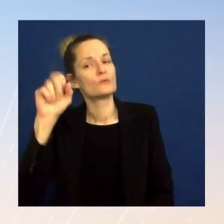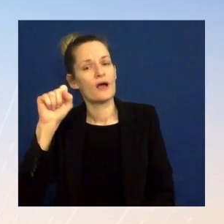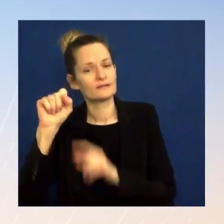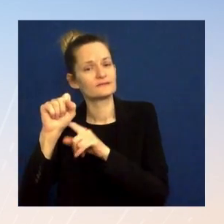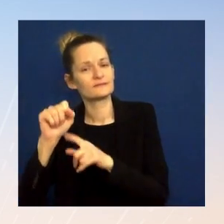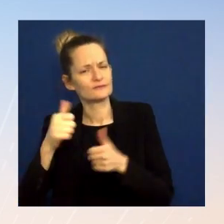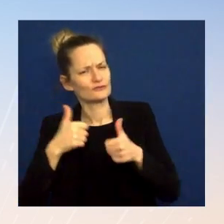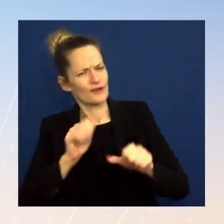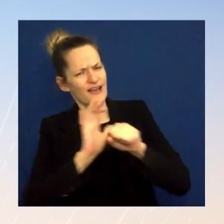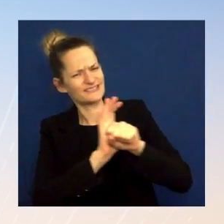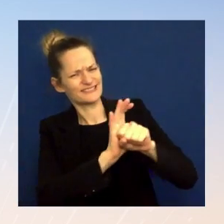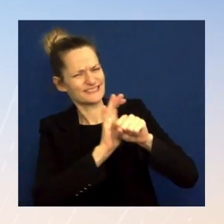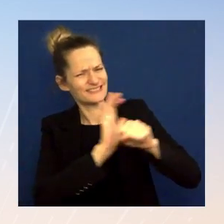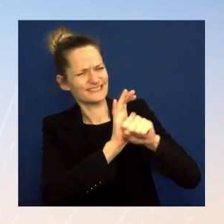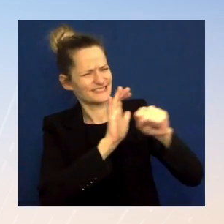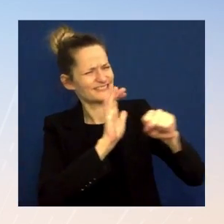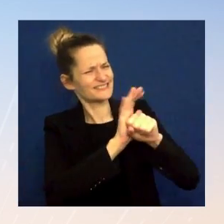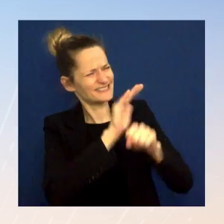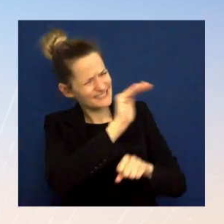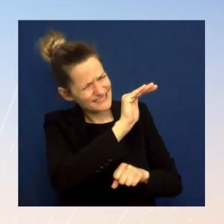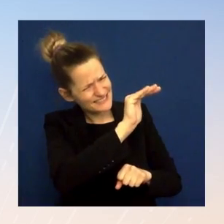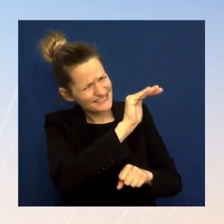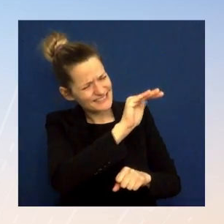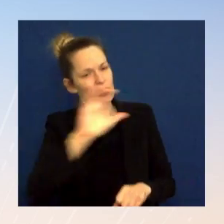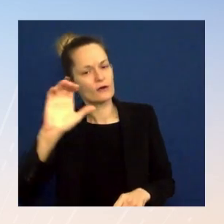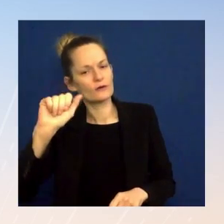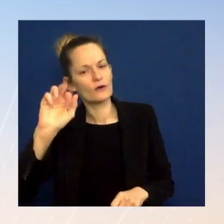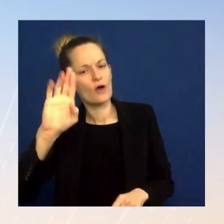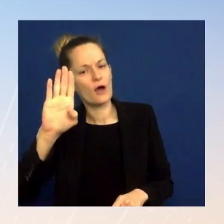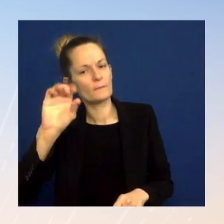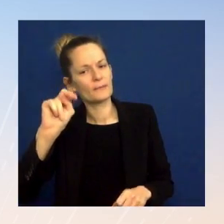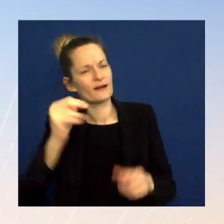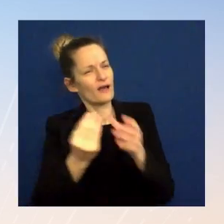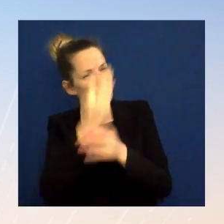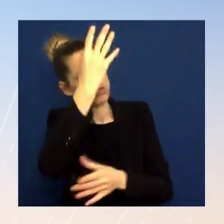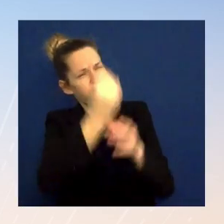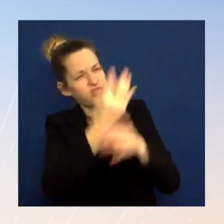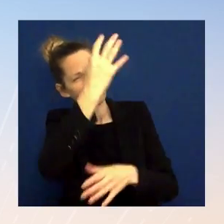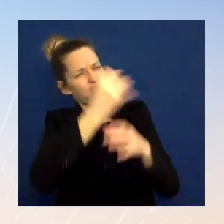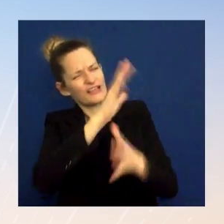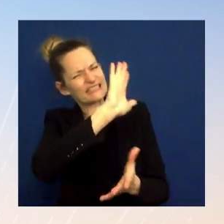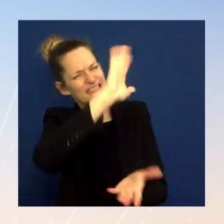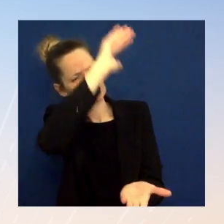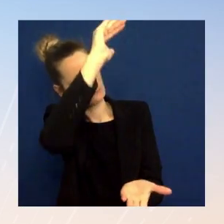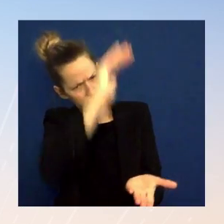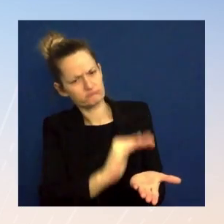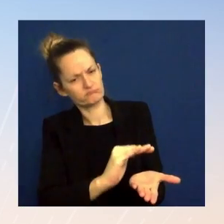and yet, at the same time, the United States is sanctioning solar panel production.